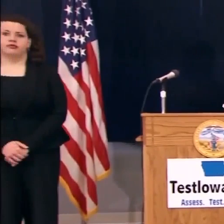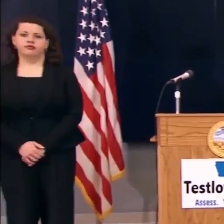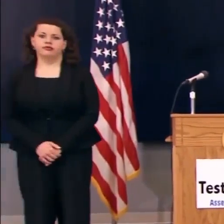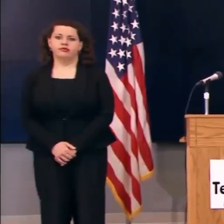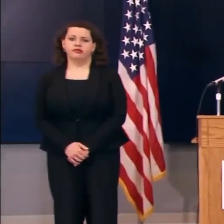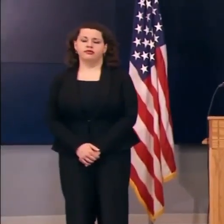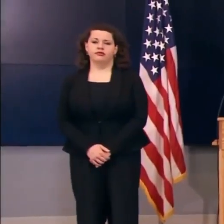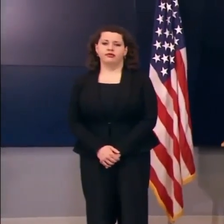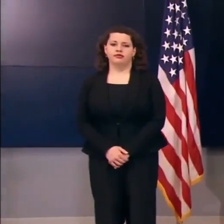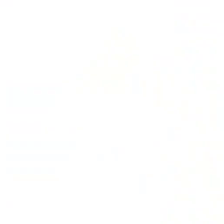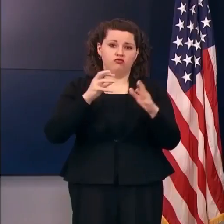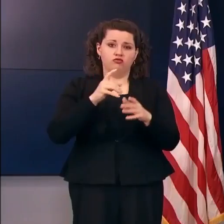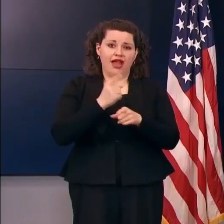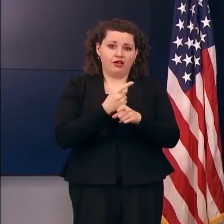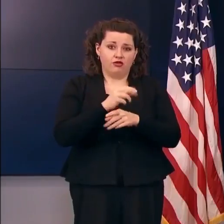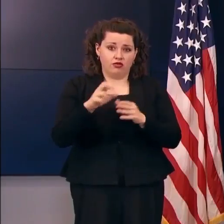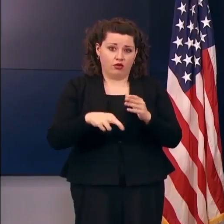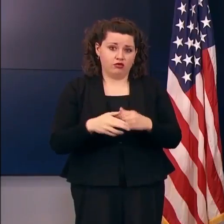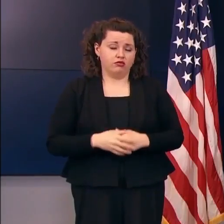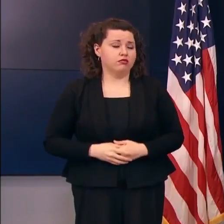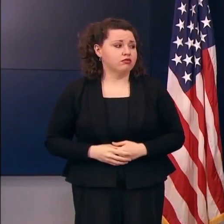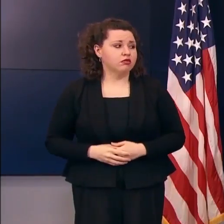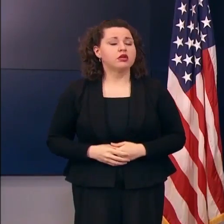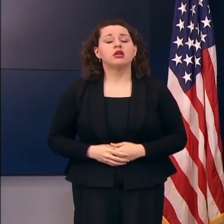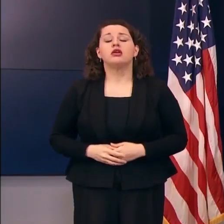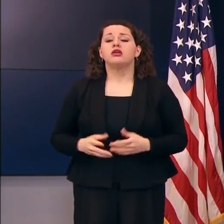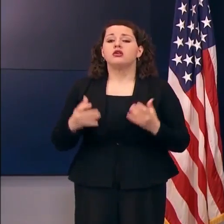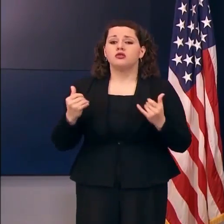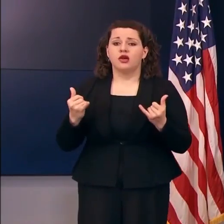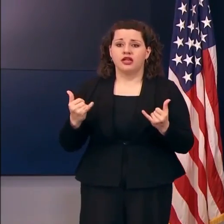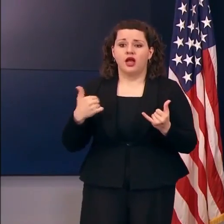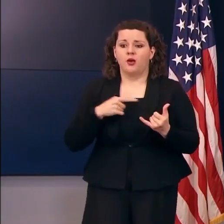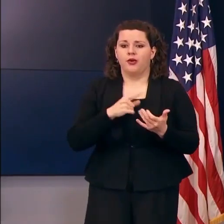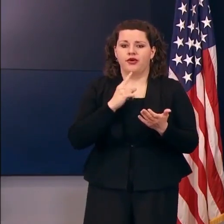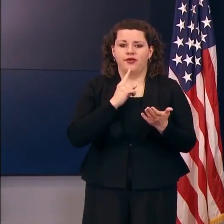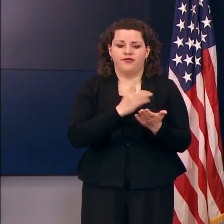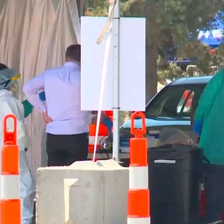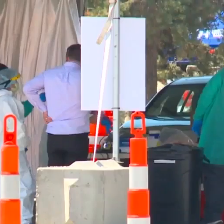GOVERNOR REYNOLDS SAYS SHE FOUND OUT ABOUT THE UTAH REPORT MINUTES BEFORE HER THURSDAY NEWS CONFERENCE.